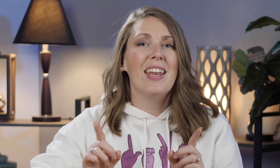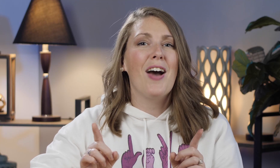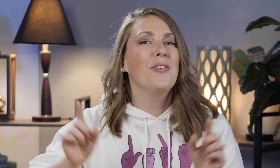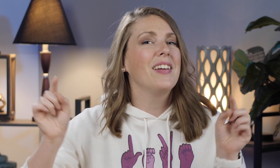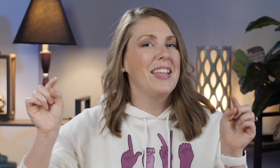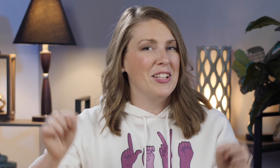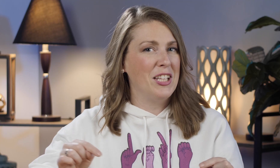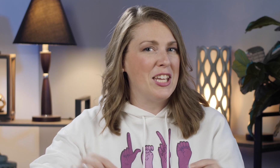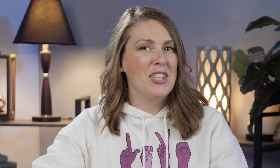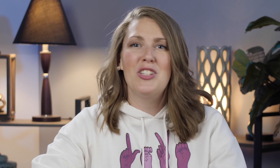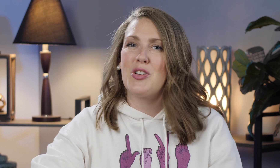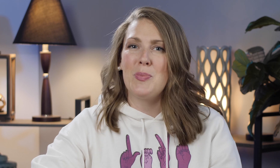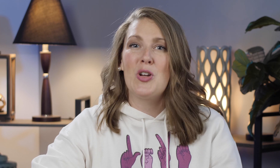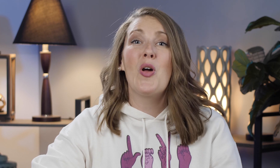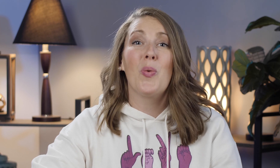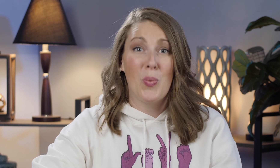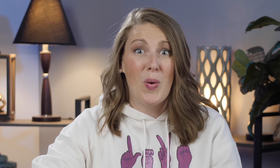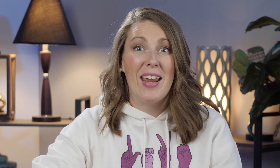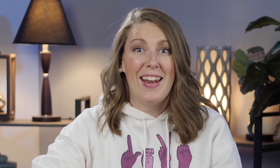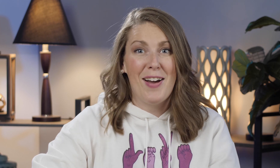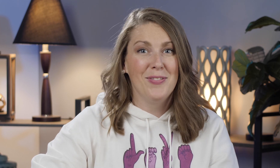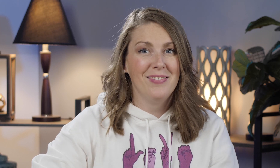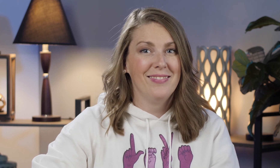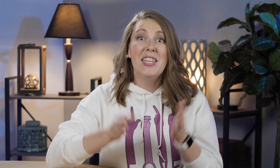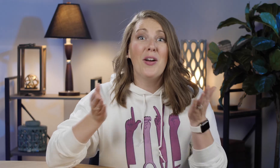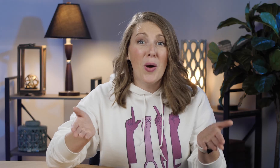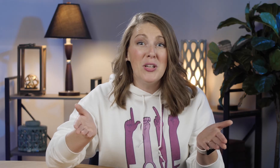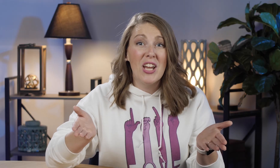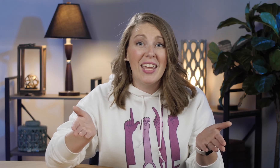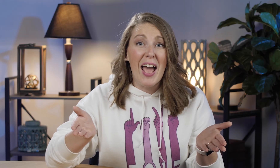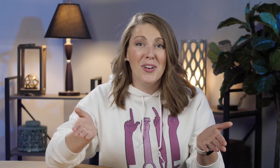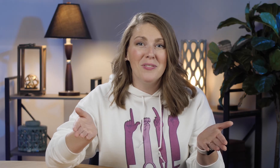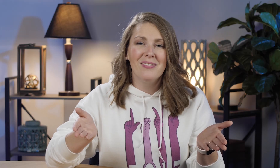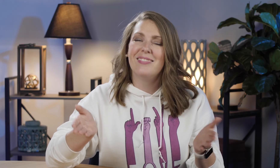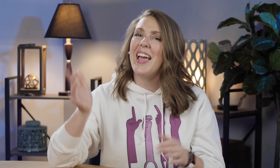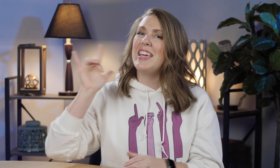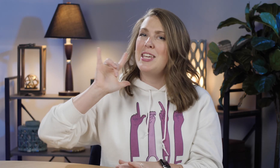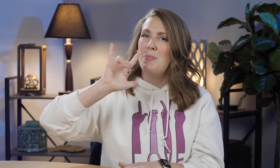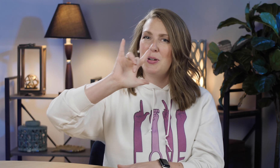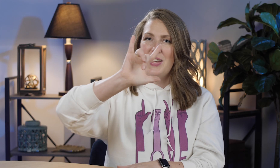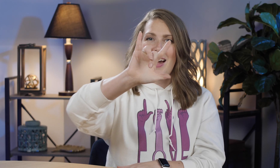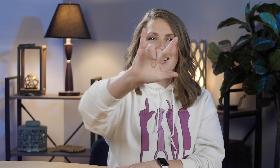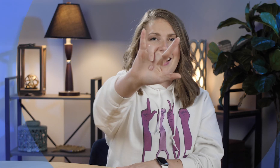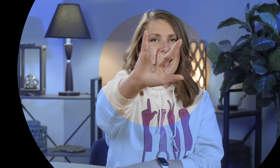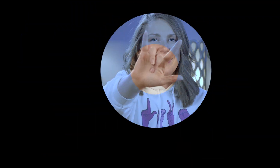it out in the link in the description right now now go and check it out and keep learning how to sign